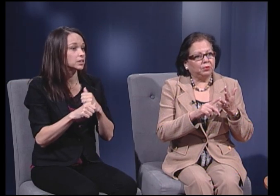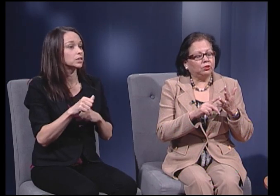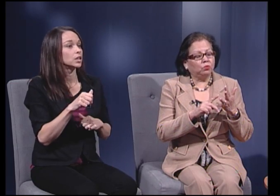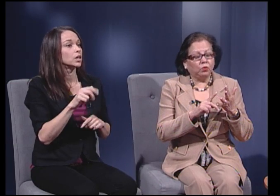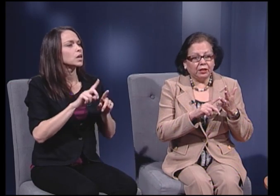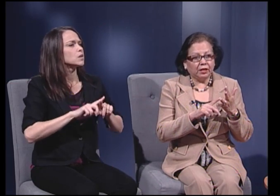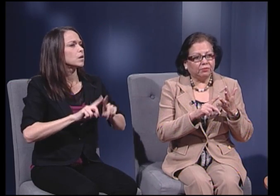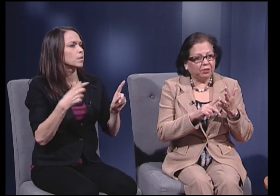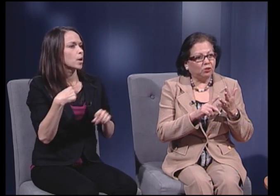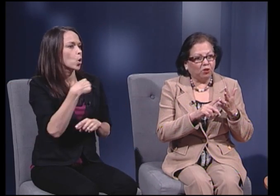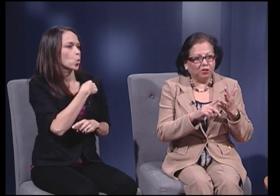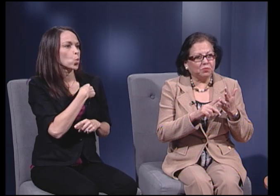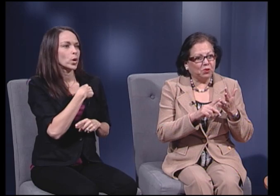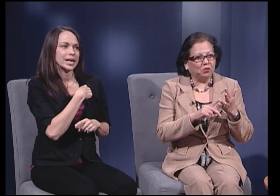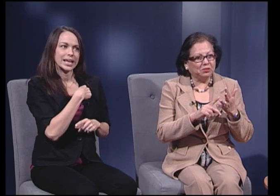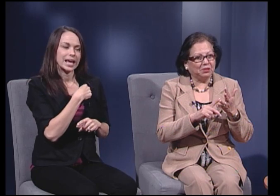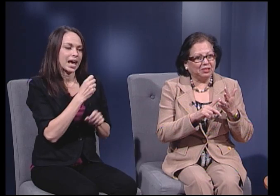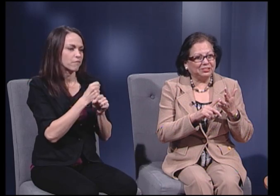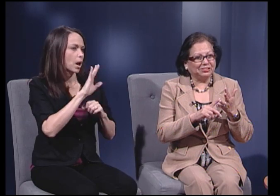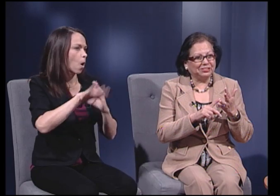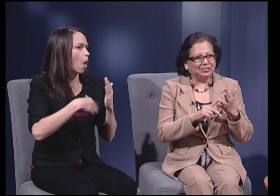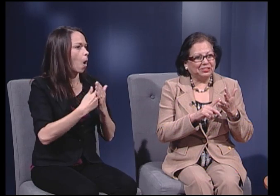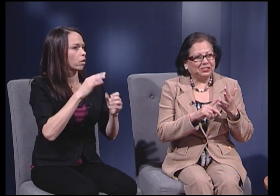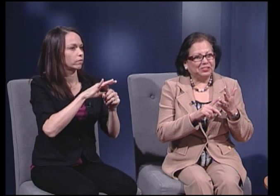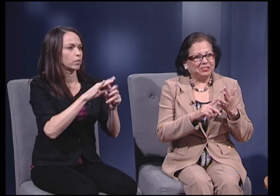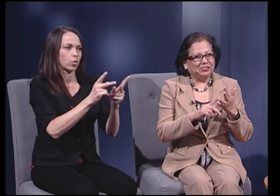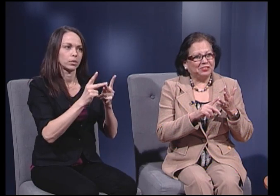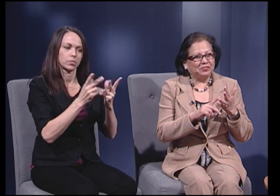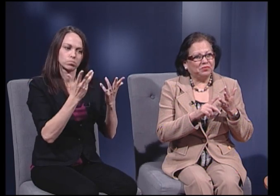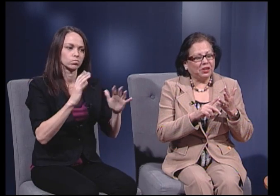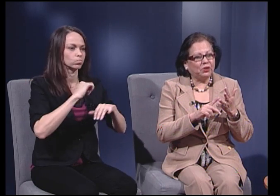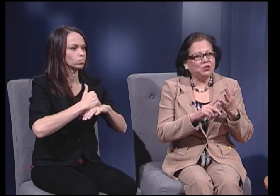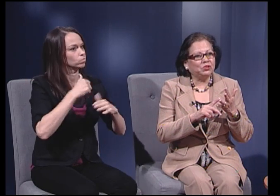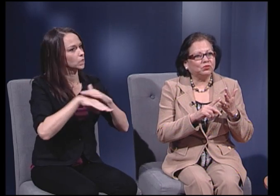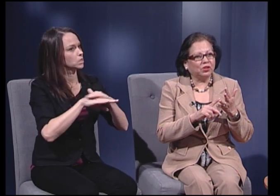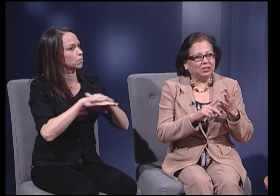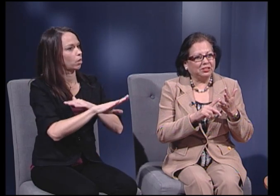But we have made all our polling places very user friendly